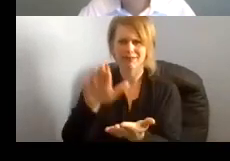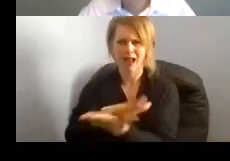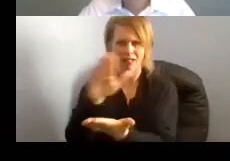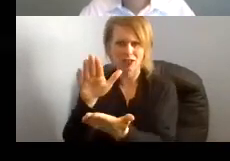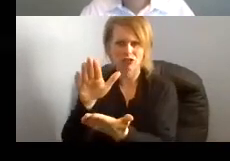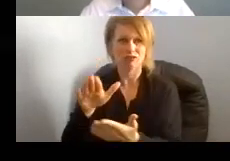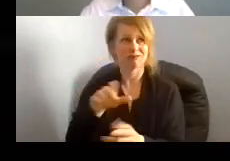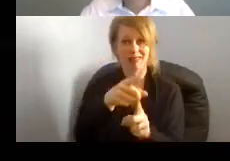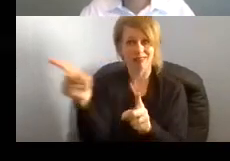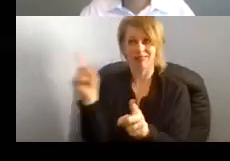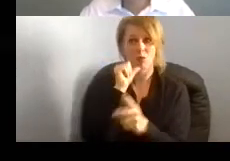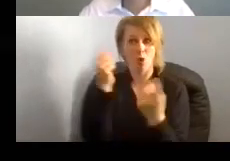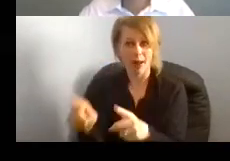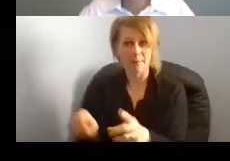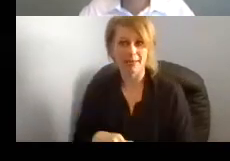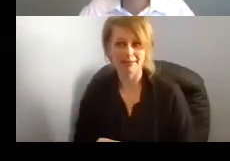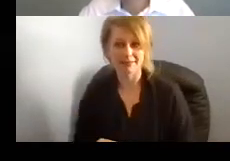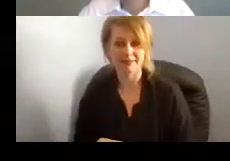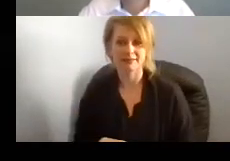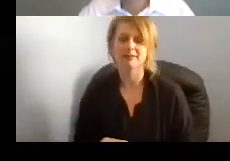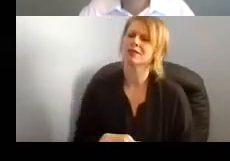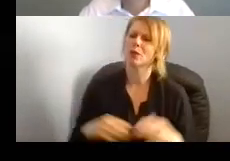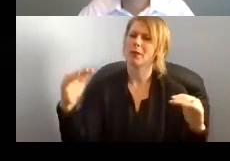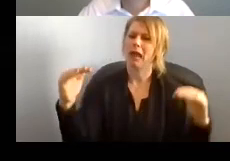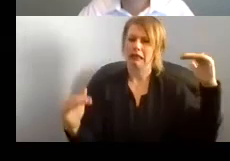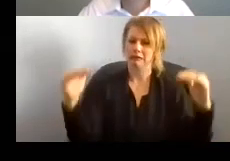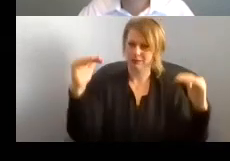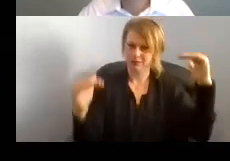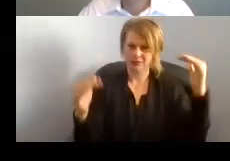So it is – it is a balance. But I would say, if you’re unsure